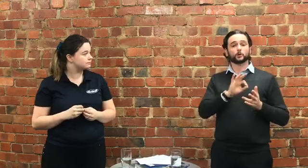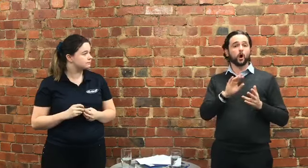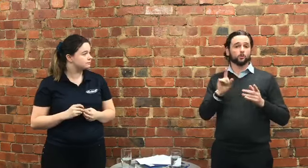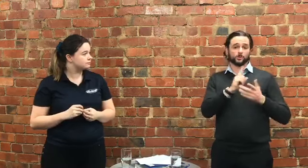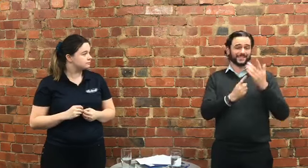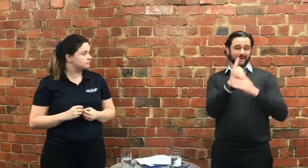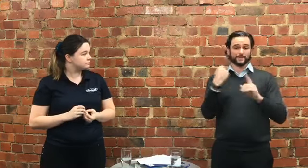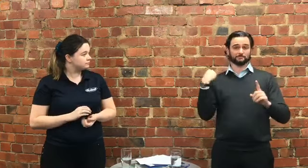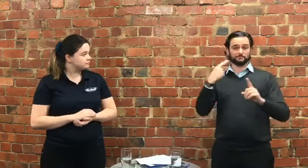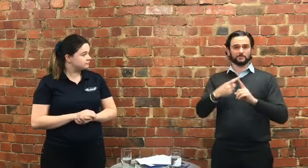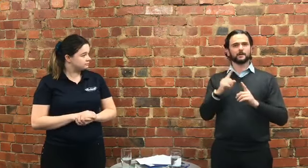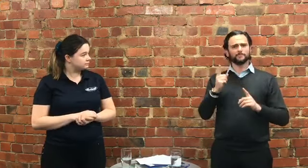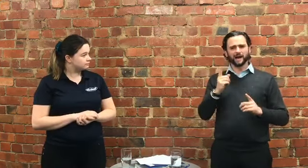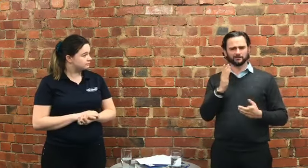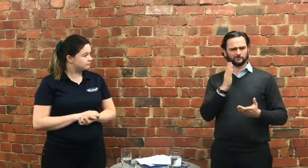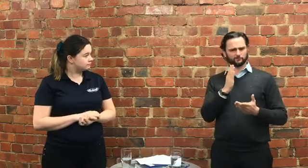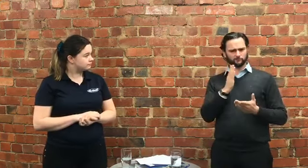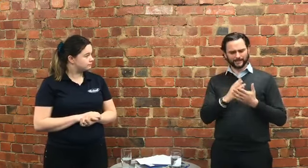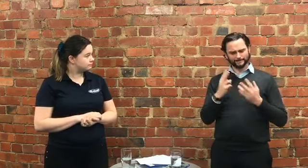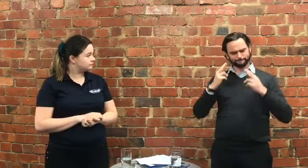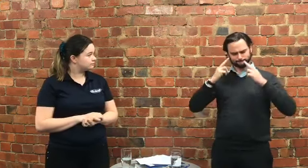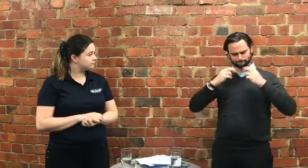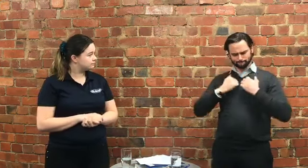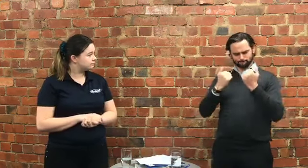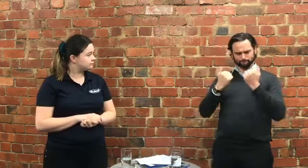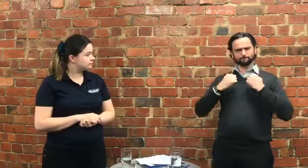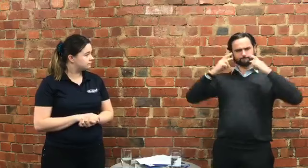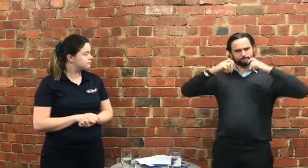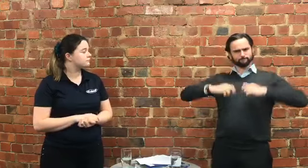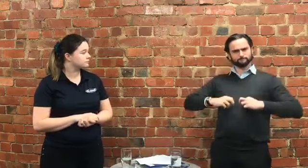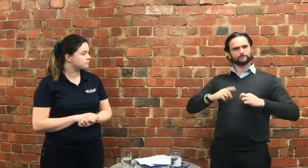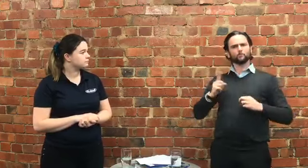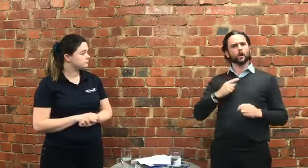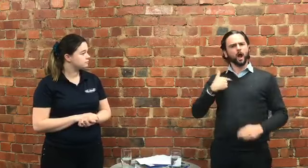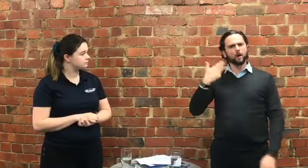really focus on not what's happened in the past, what you've received in the past,